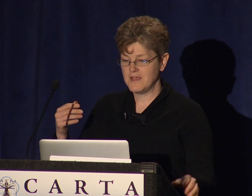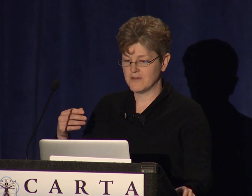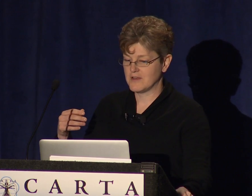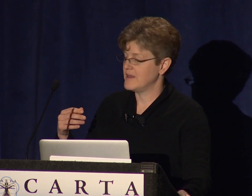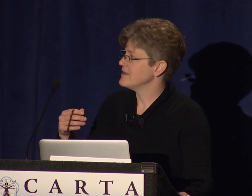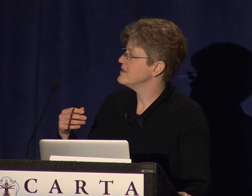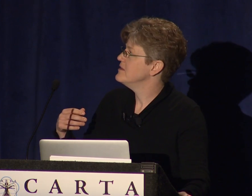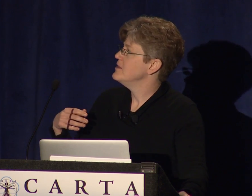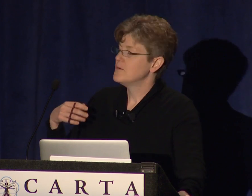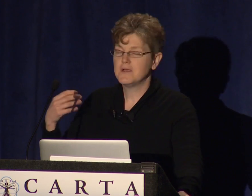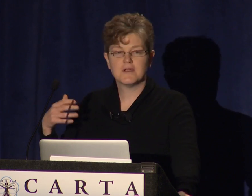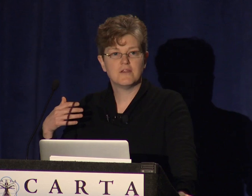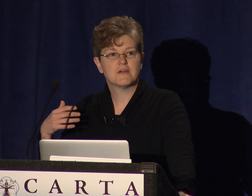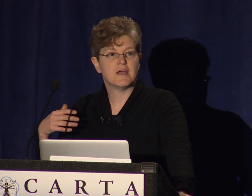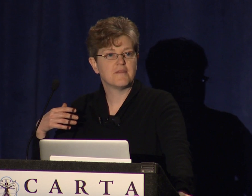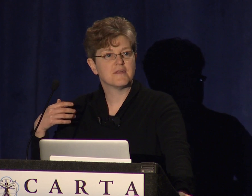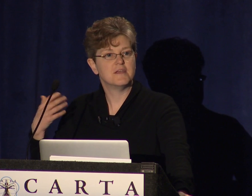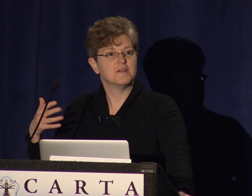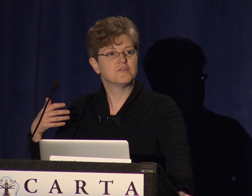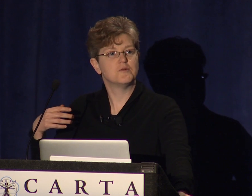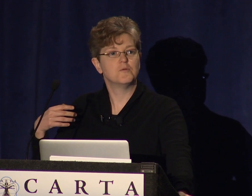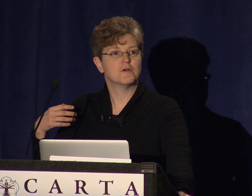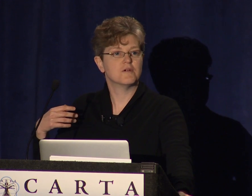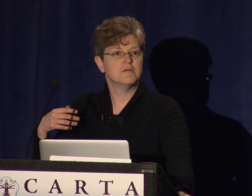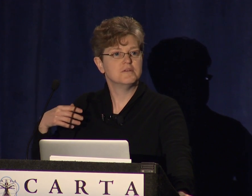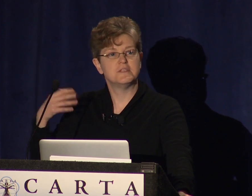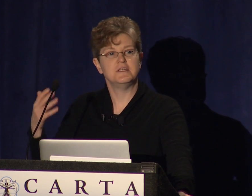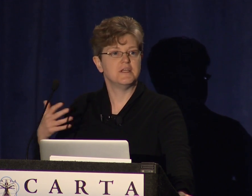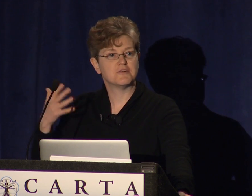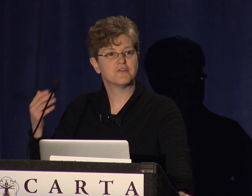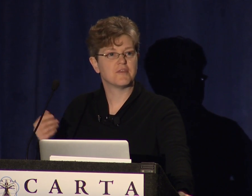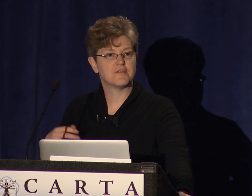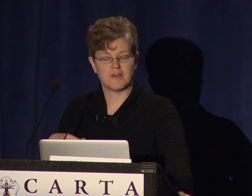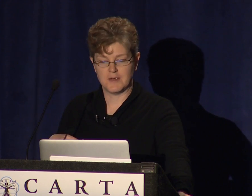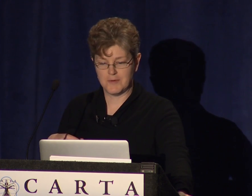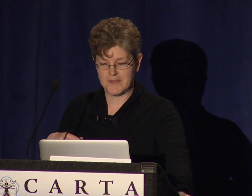they looked like, we can look at the kids who were teenagers at the time when they